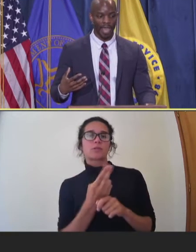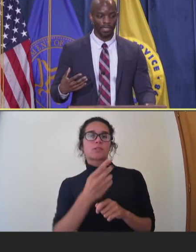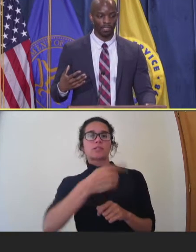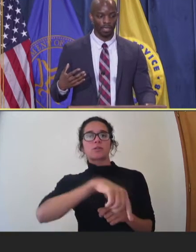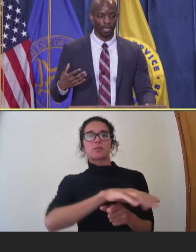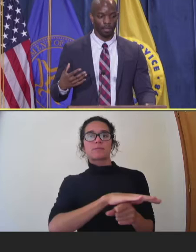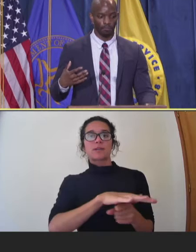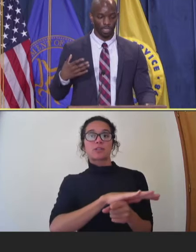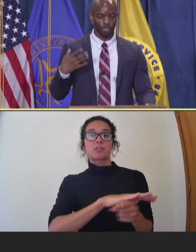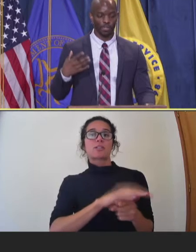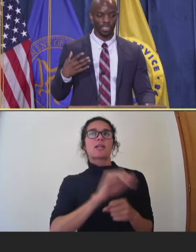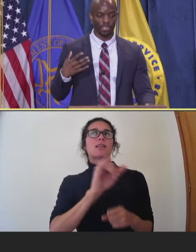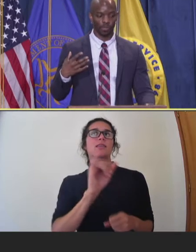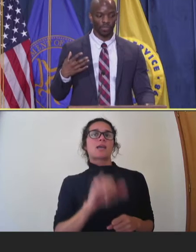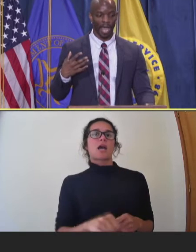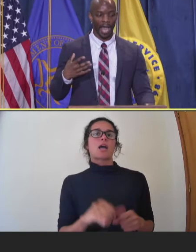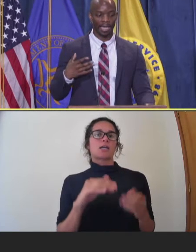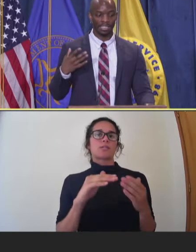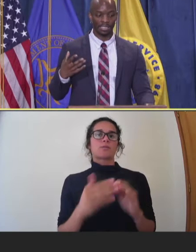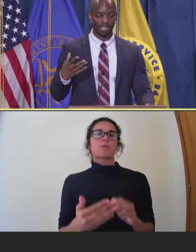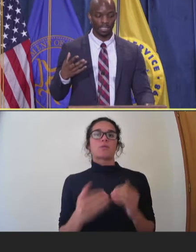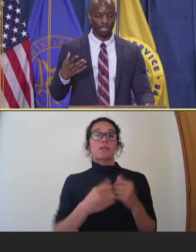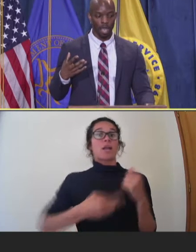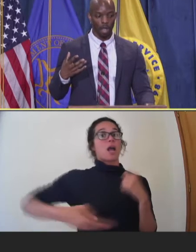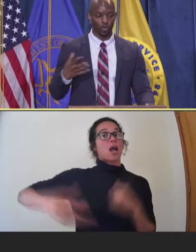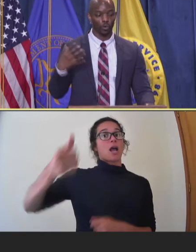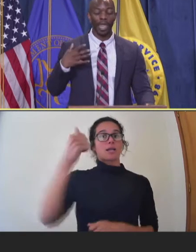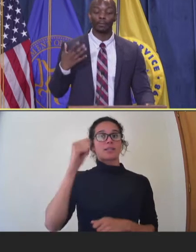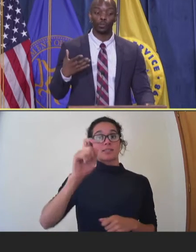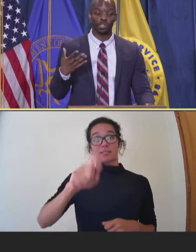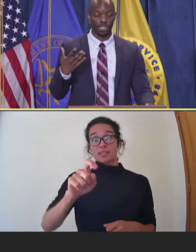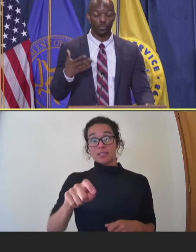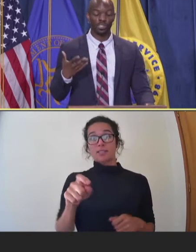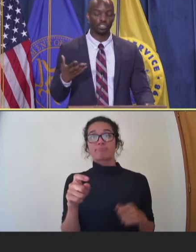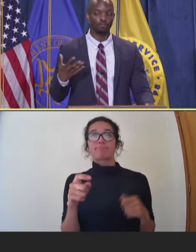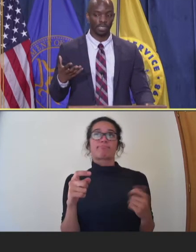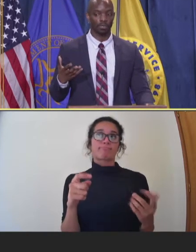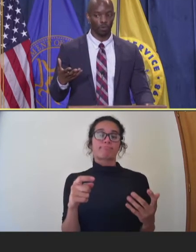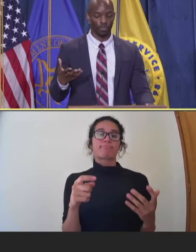That the communities with the highest need, we were able to essentially meet them where they